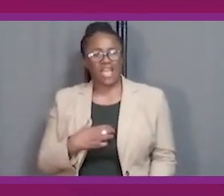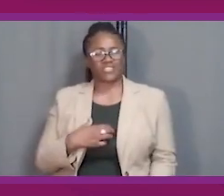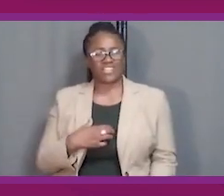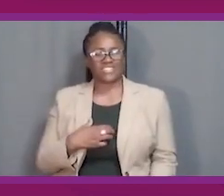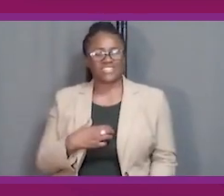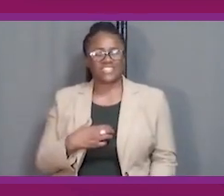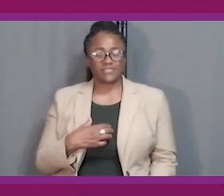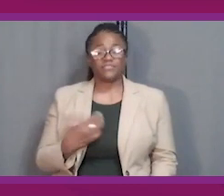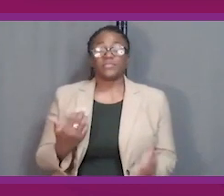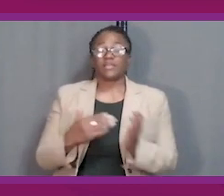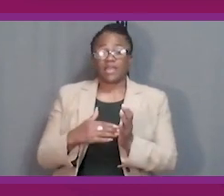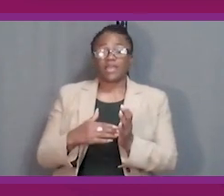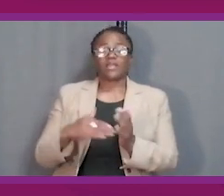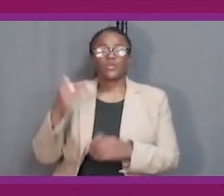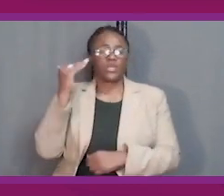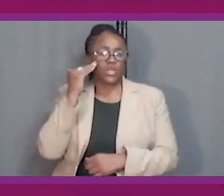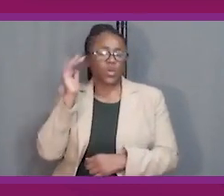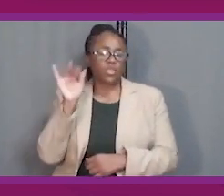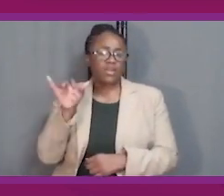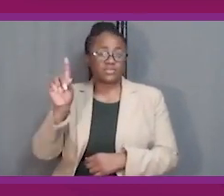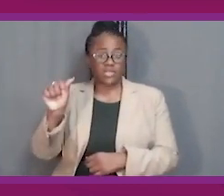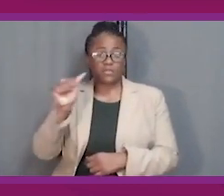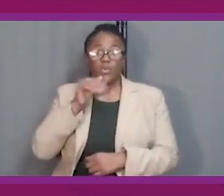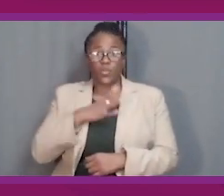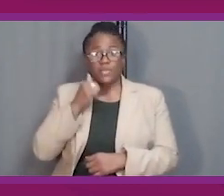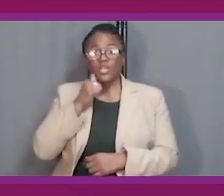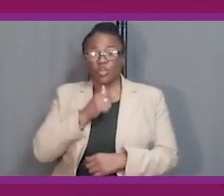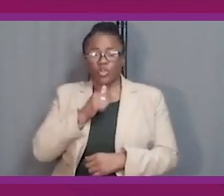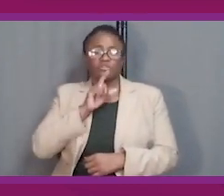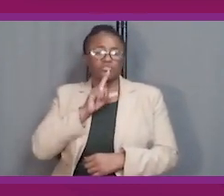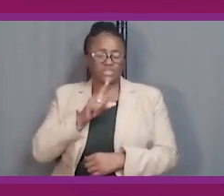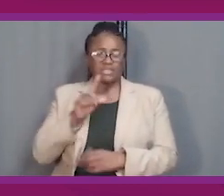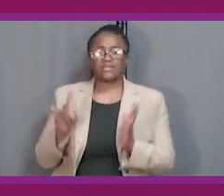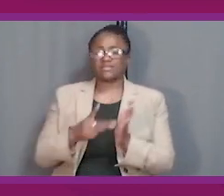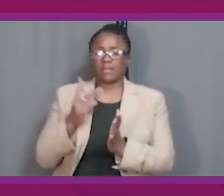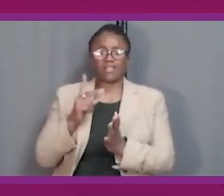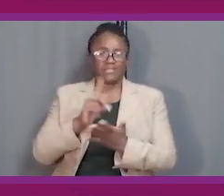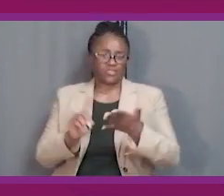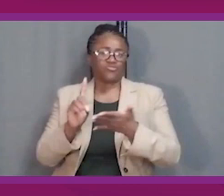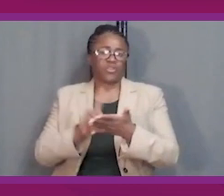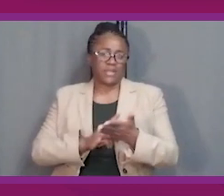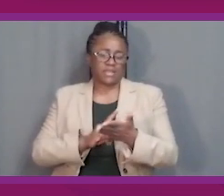discriminated, but the change has to come from disabled women and girls. So we as a disability